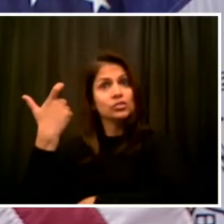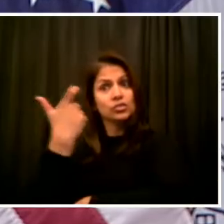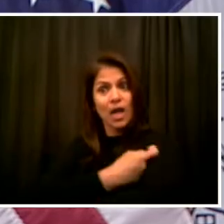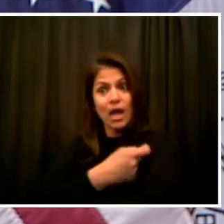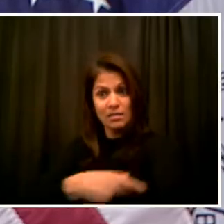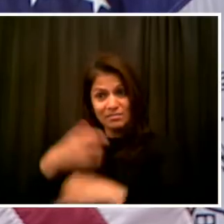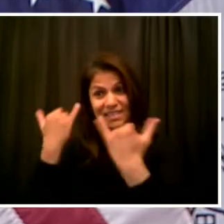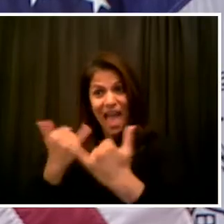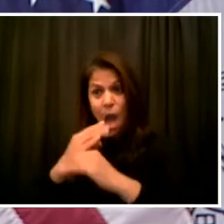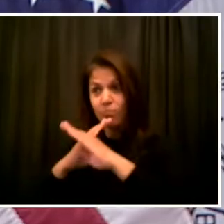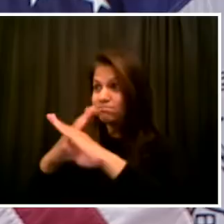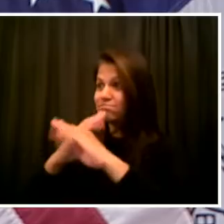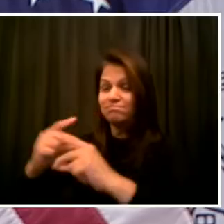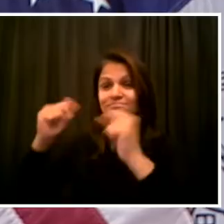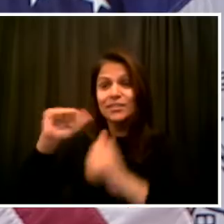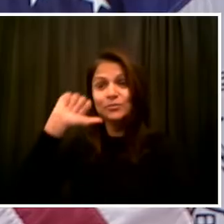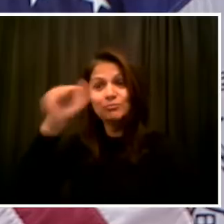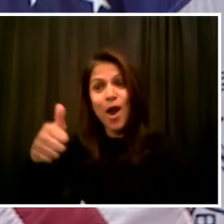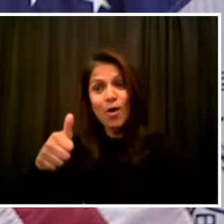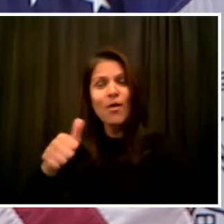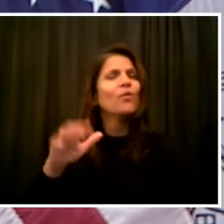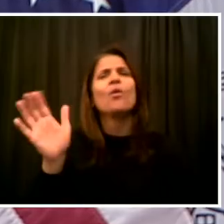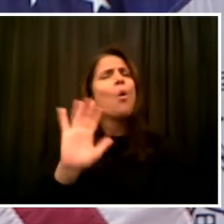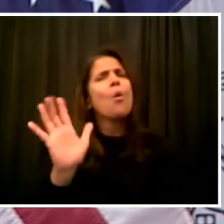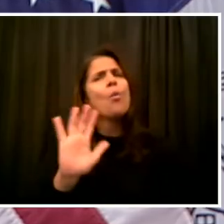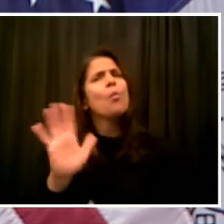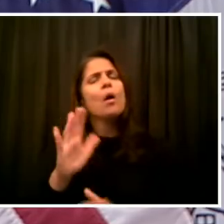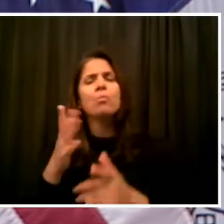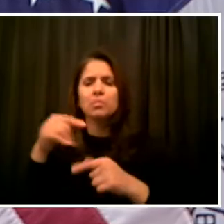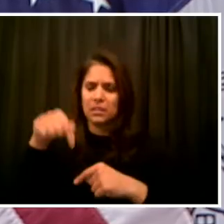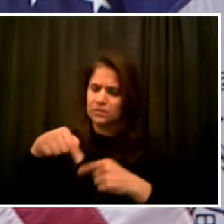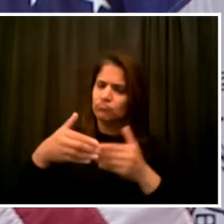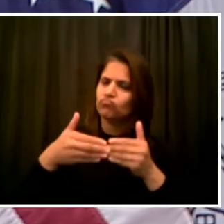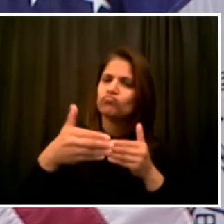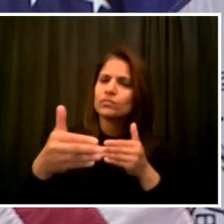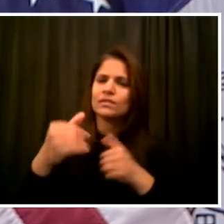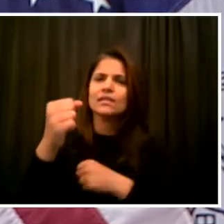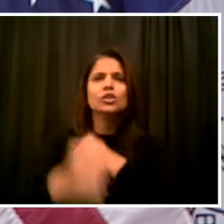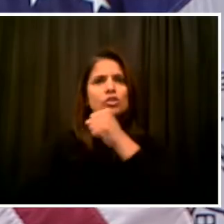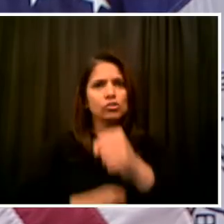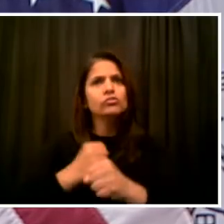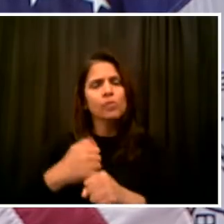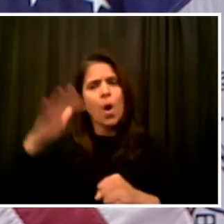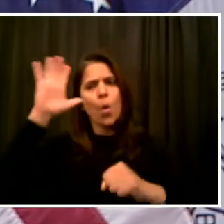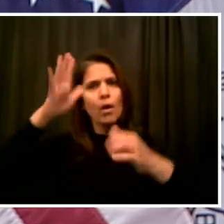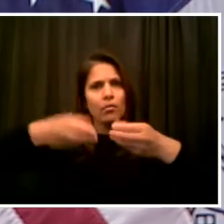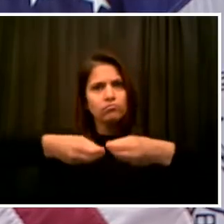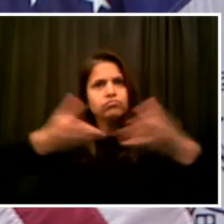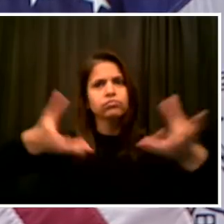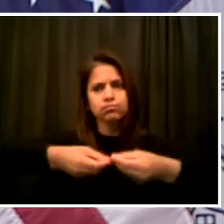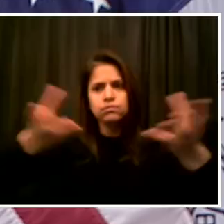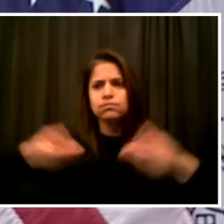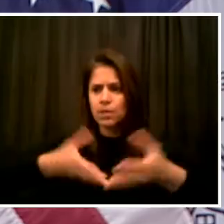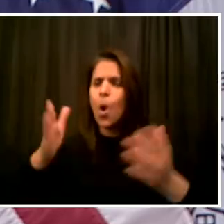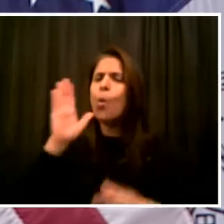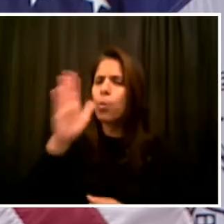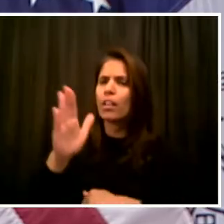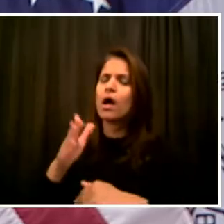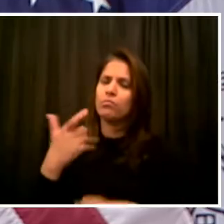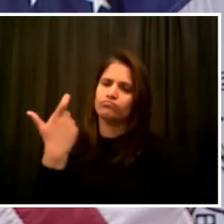VACCINE TOMORROW, BU WTE'RE GOING TO HAVE A VACCINE. MAYBE IT'S THIS YE, ARNEXT YEAR, THE YEAR AFTER, BUT WE'RE GOING TO HAVE A